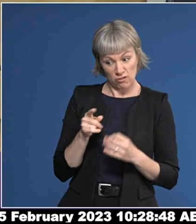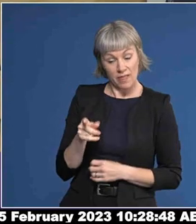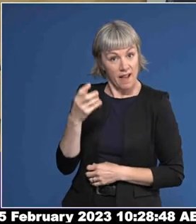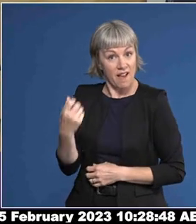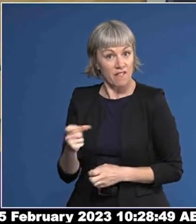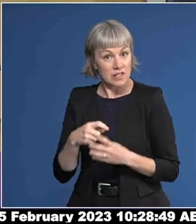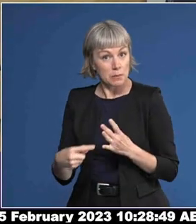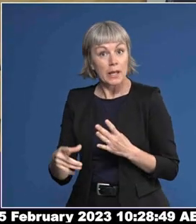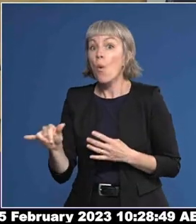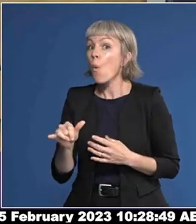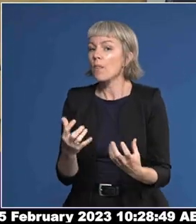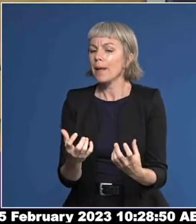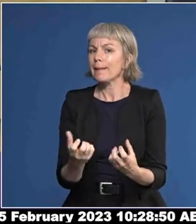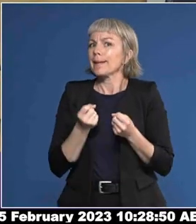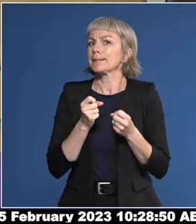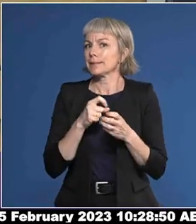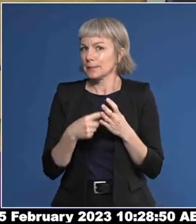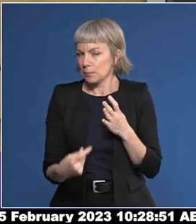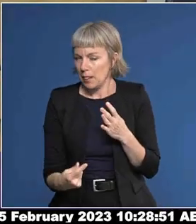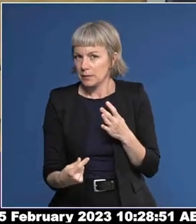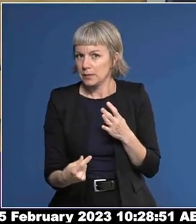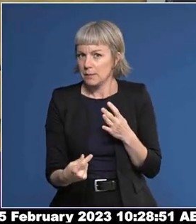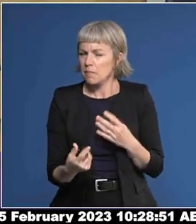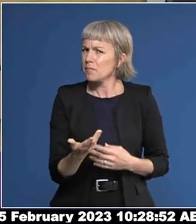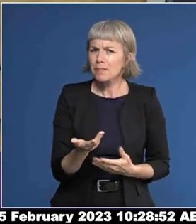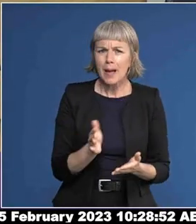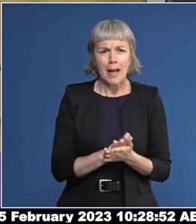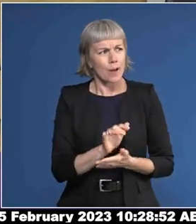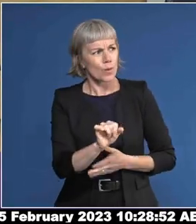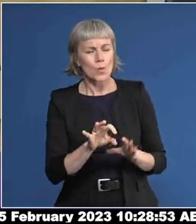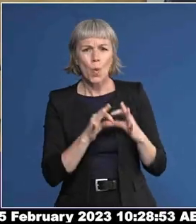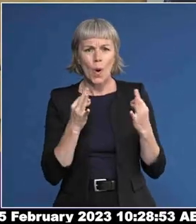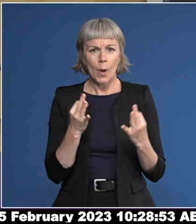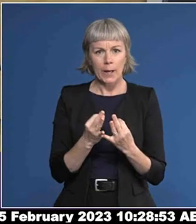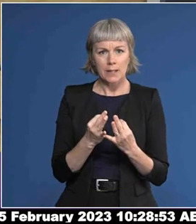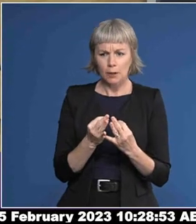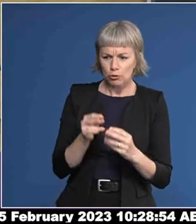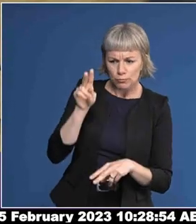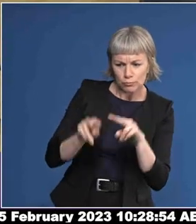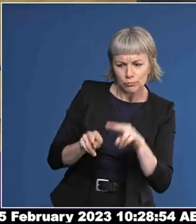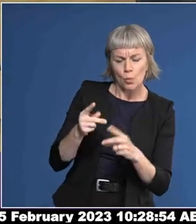the course of the work? How do you navigate inherent requirements and supporting a person